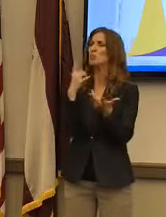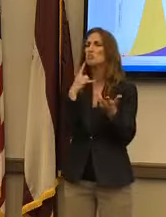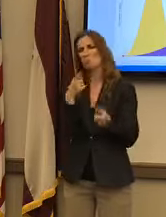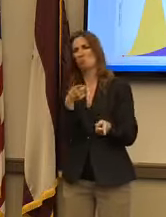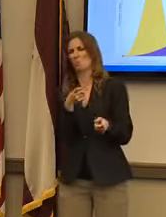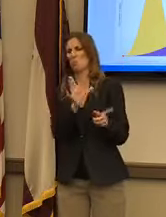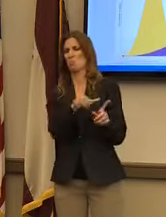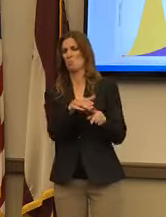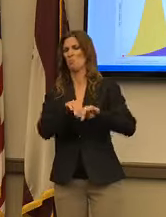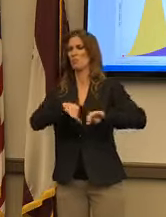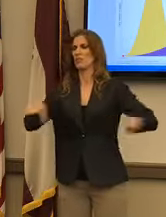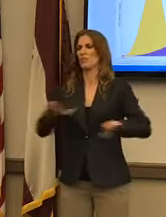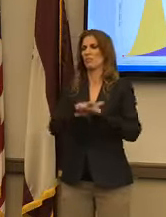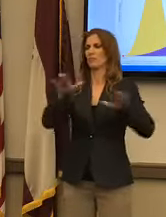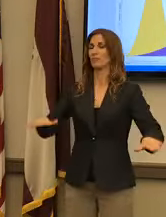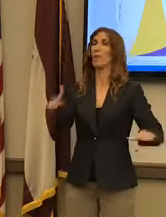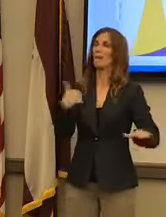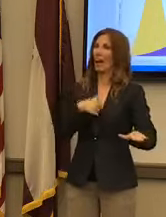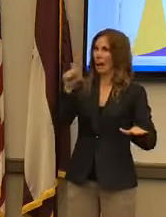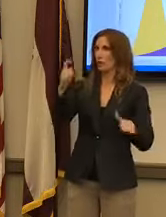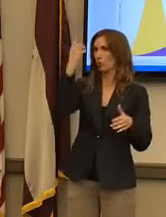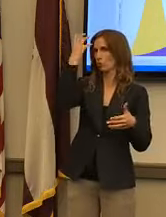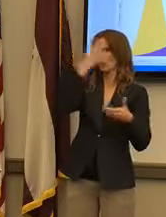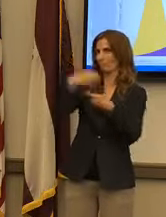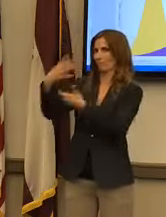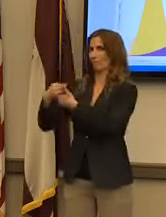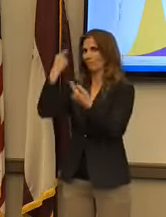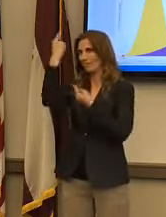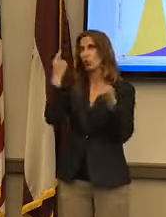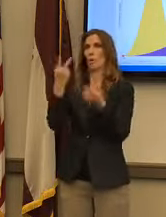but they certainly have to be considered